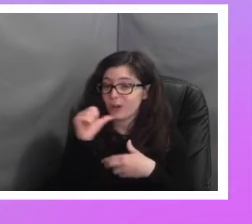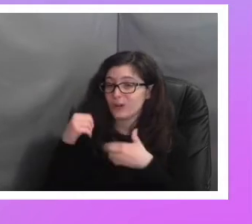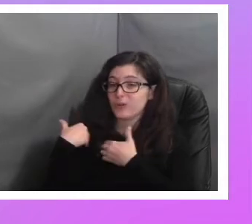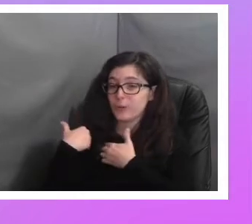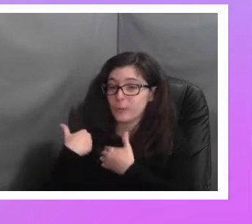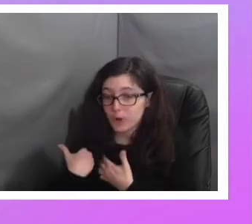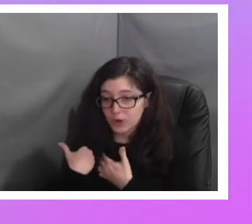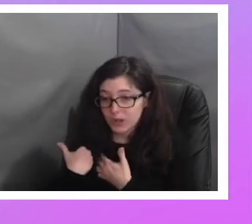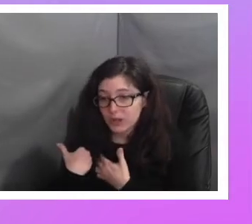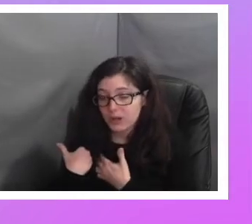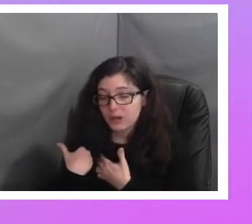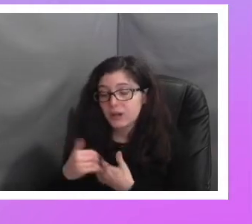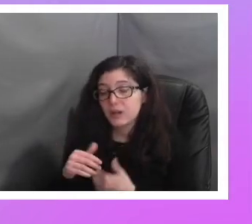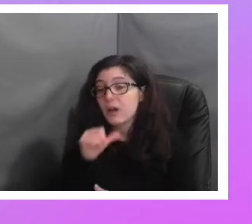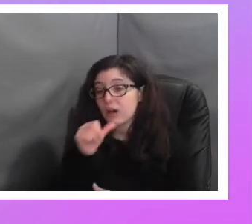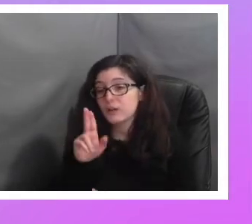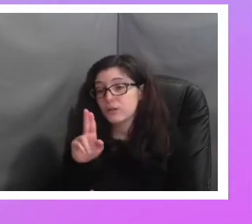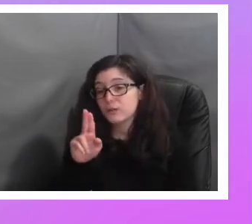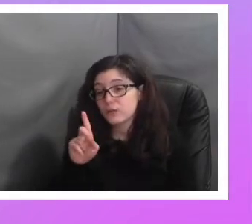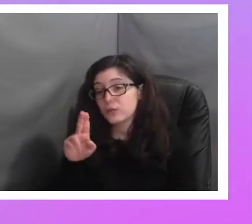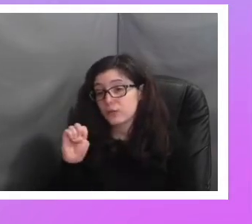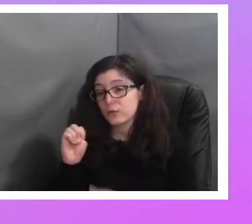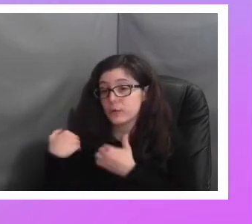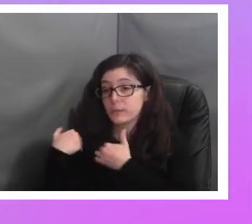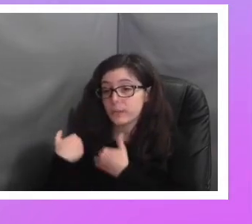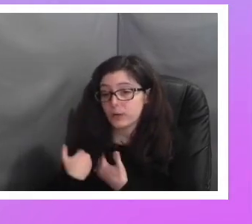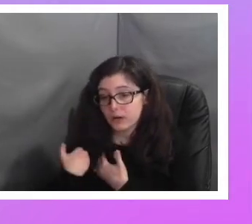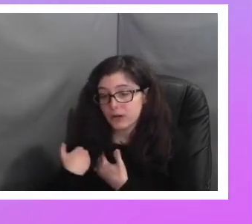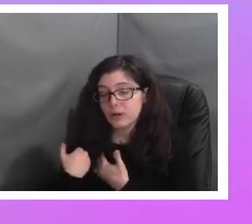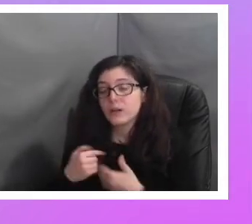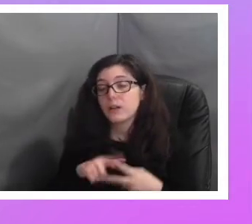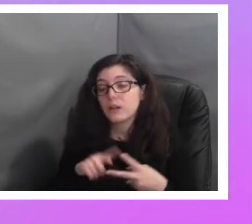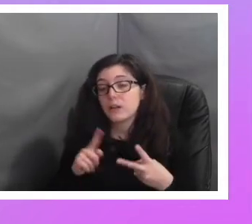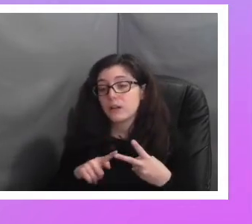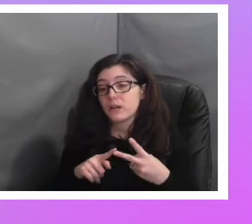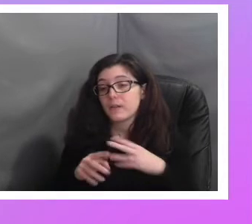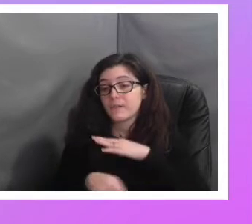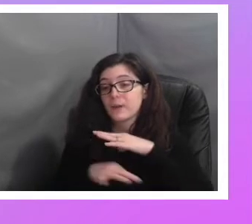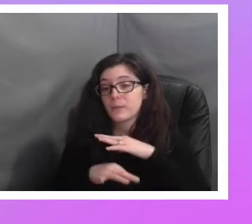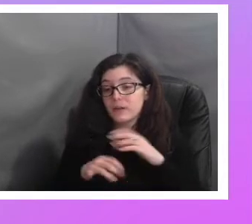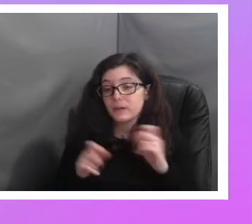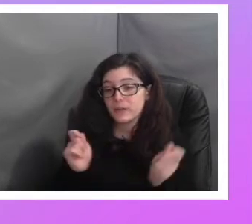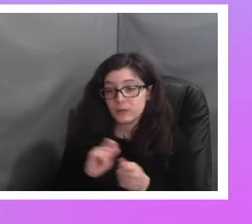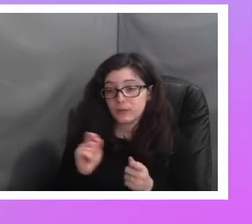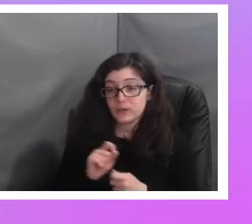they will let you audit it for accessibility and they will audit it for accessibility,